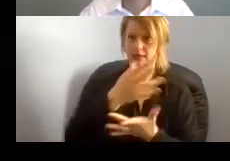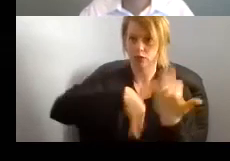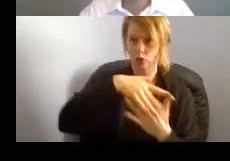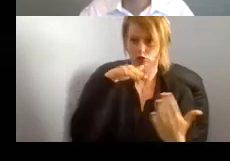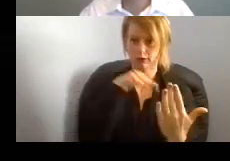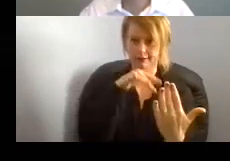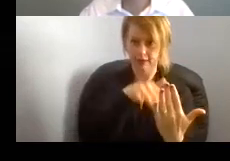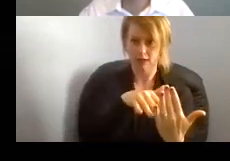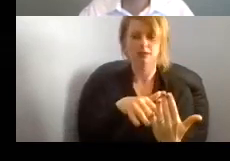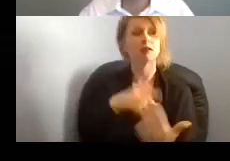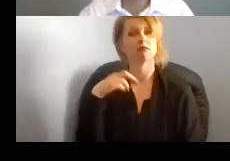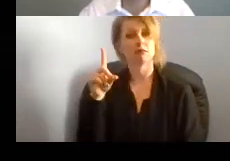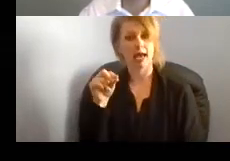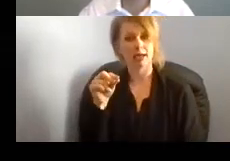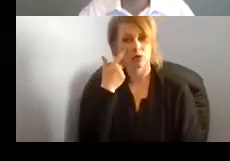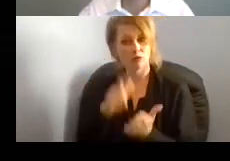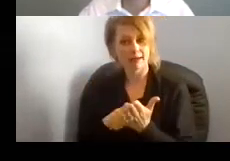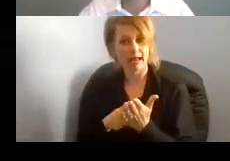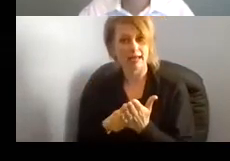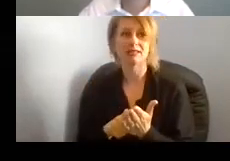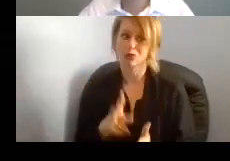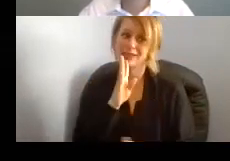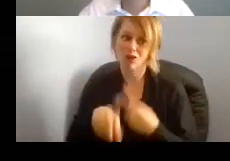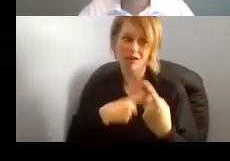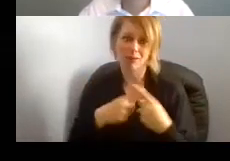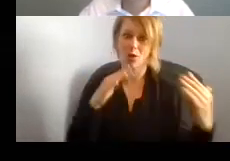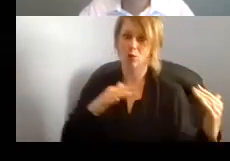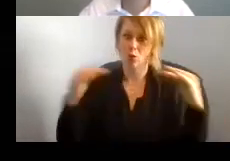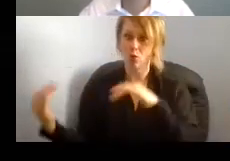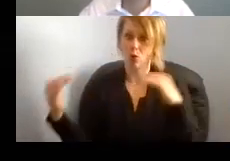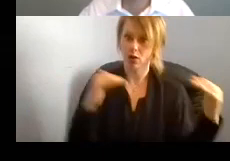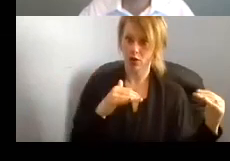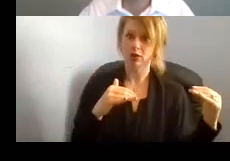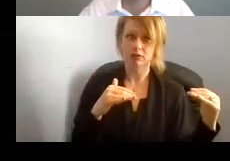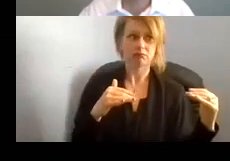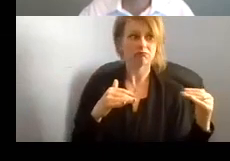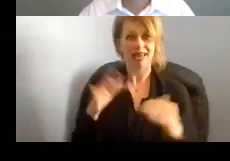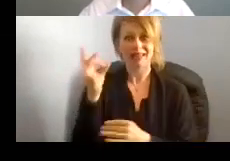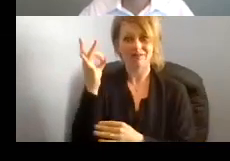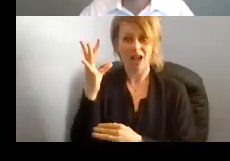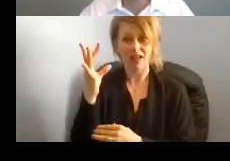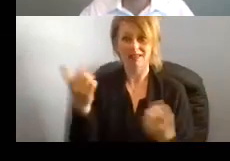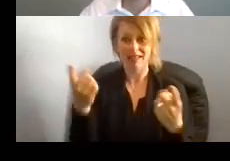And I do recognize the fact that we do talk about wars and other places of violence and where people die. And if this is just hard for you,